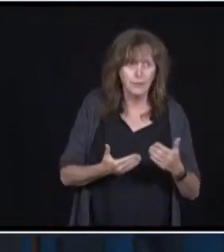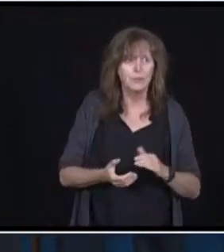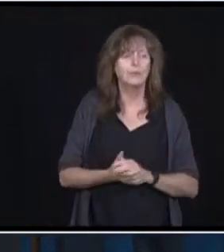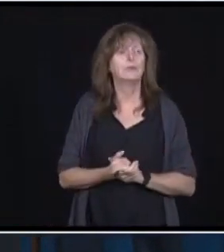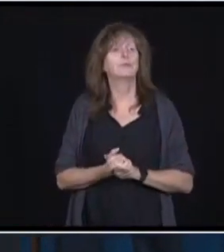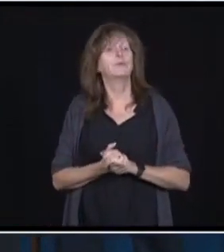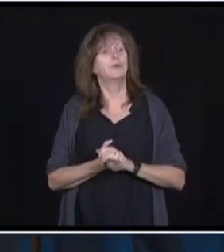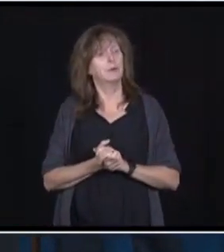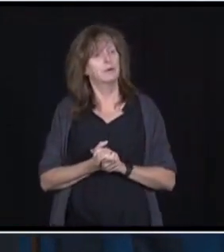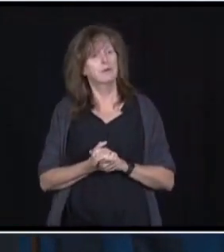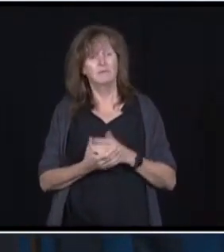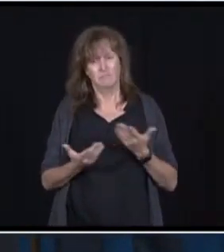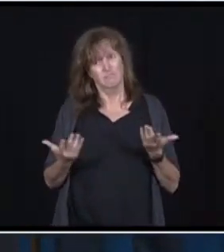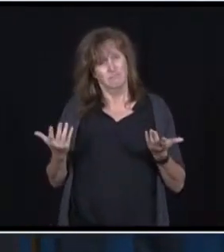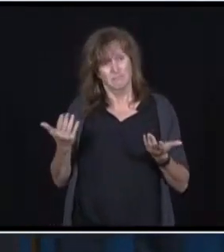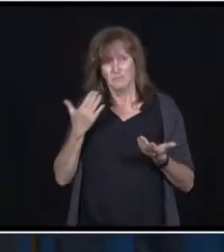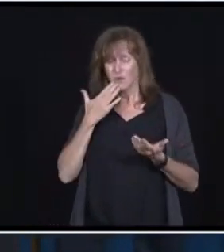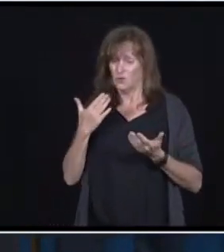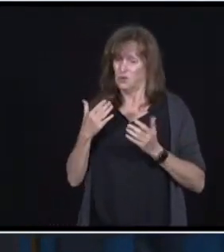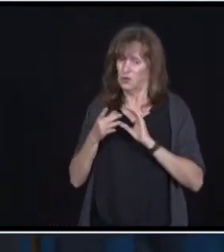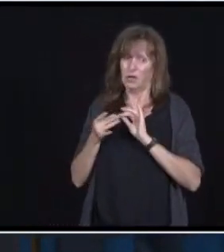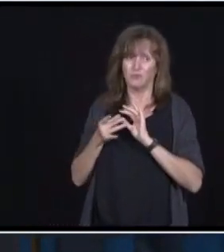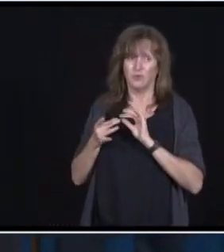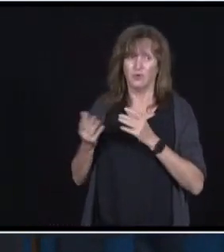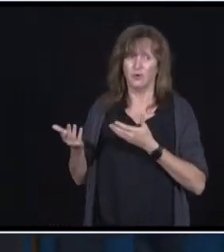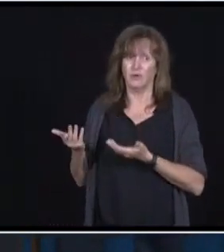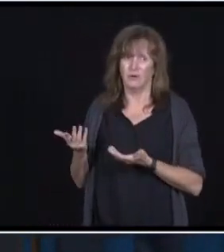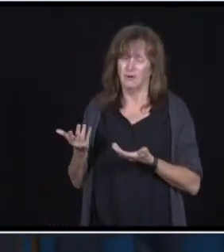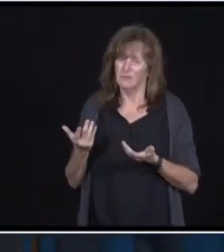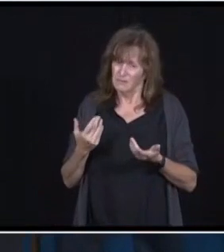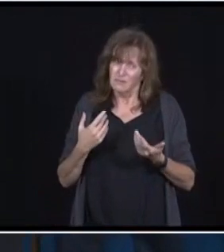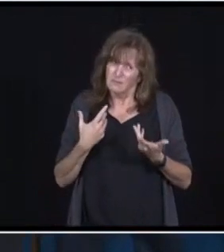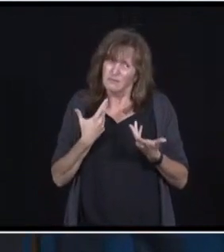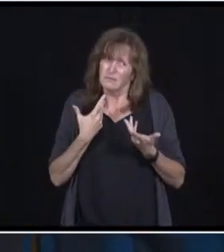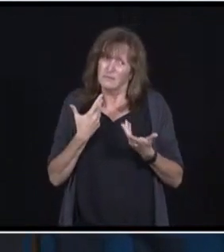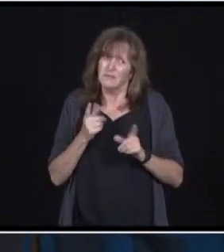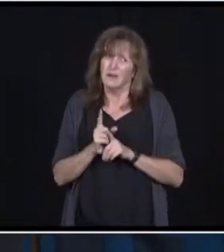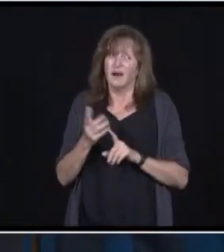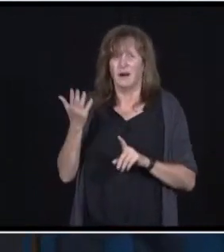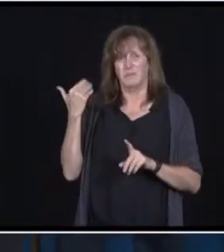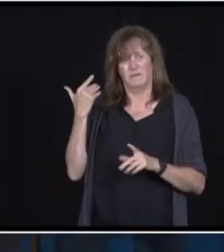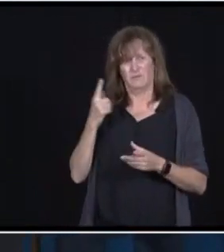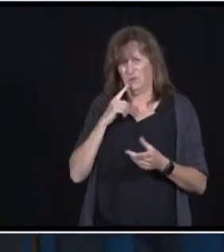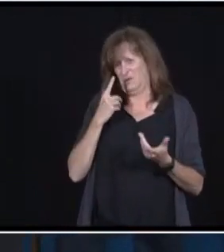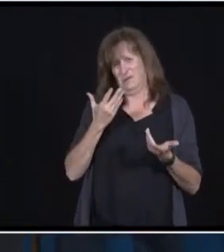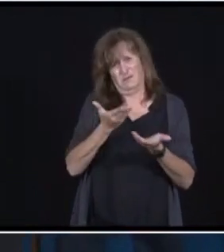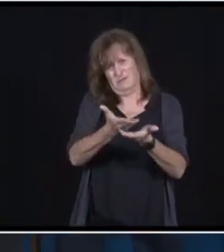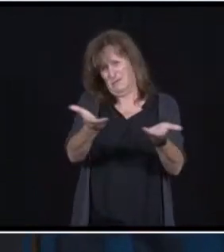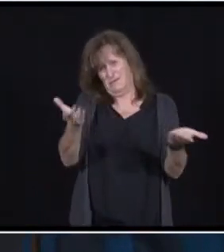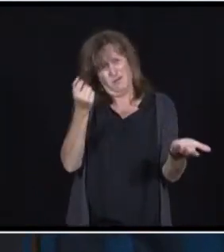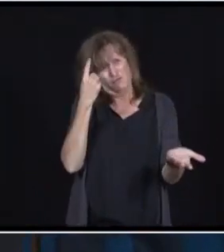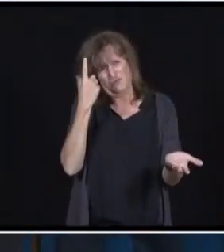None of this is happening in these unmonitored social gatherings. I would ask Dr Williams to please come forward with his